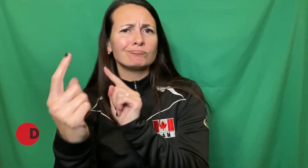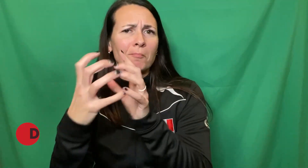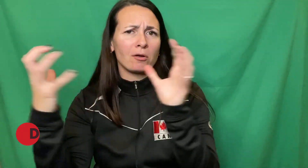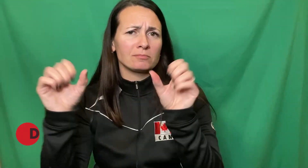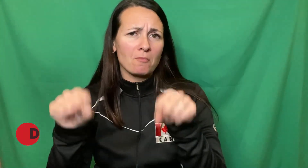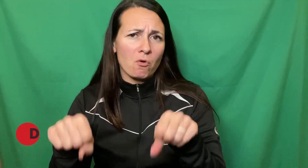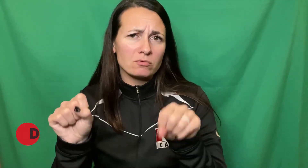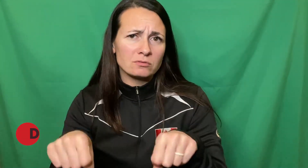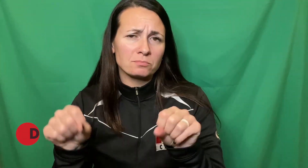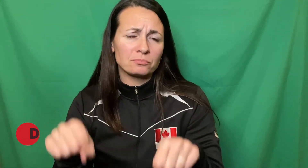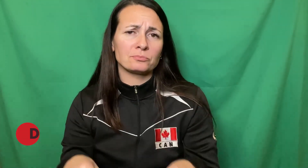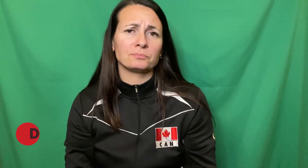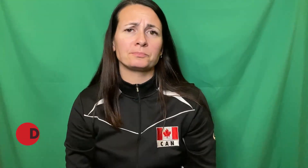hands, wearing masks, and socially distancing as much as possible.